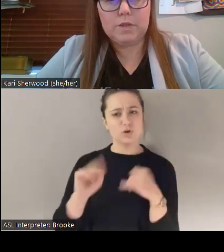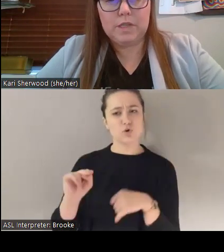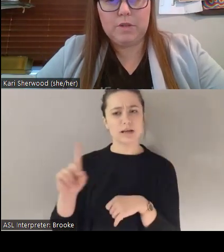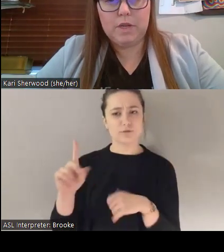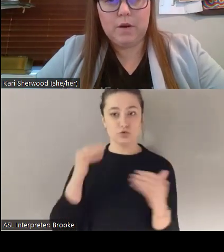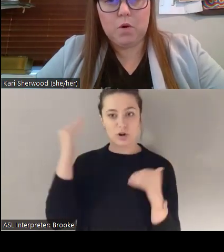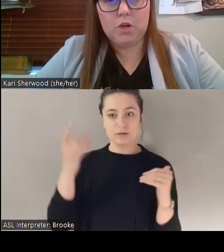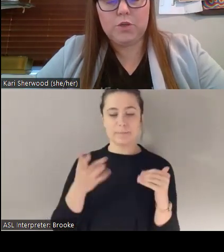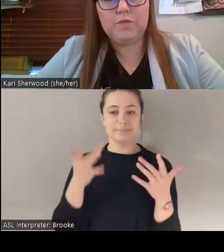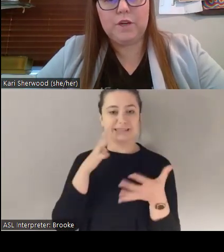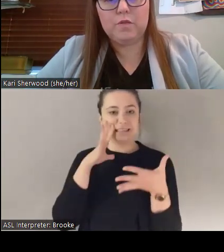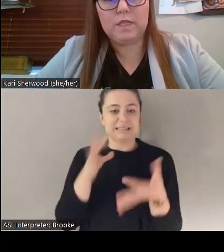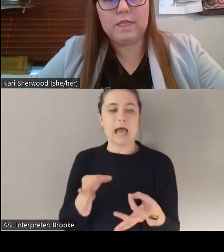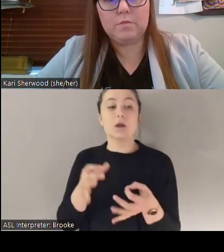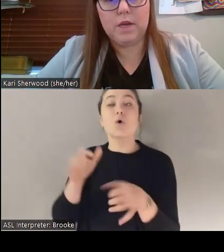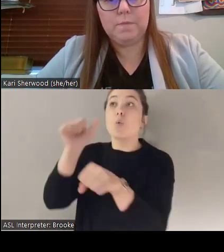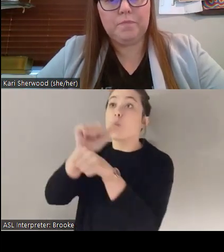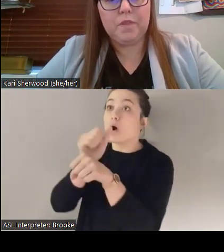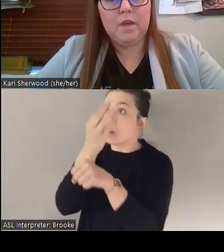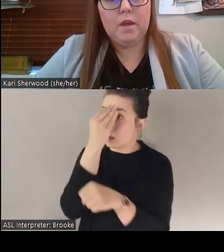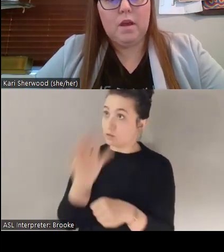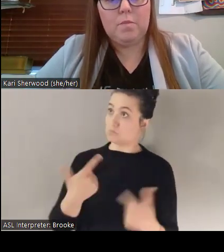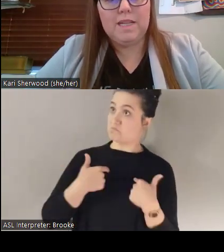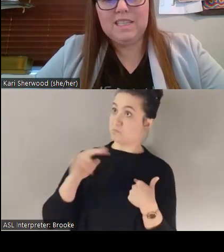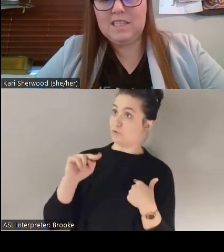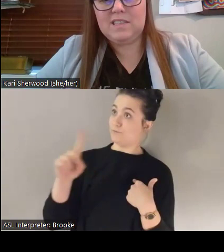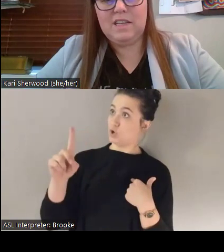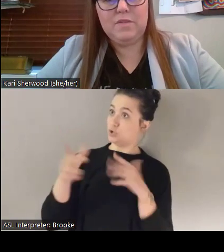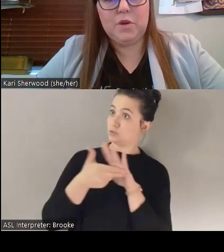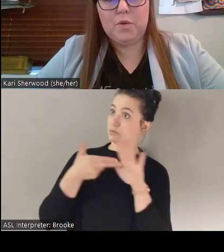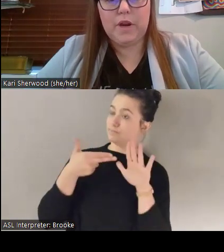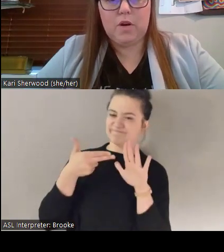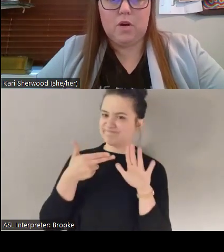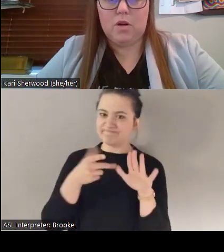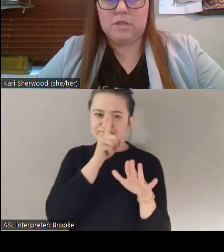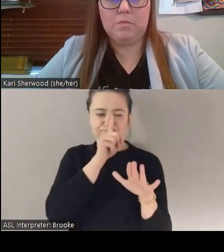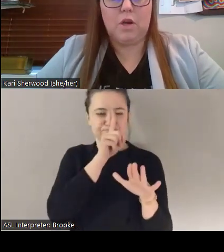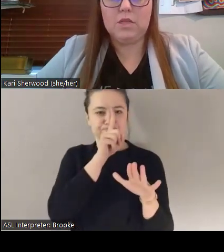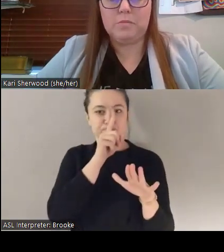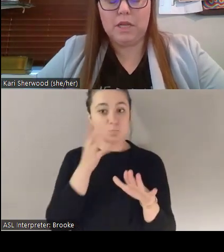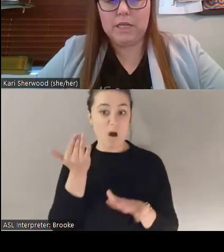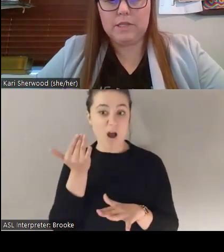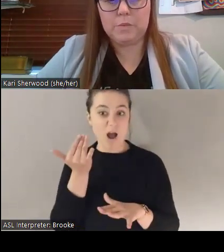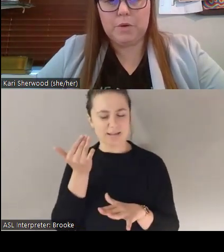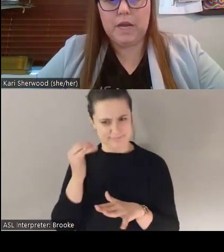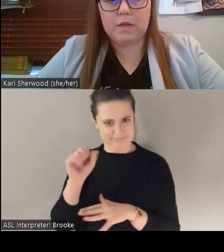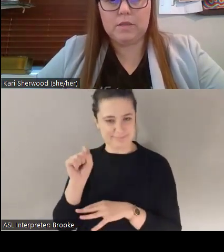their disability at work due to fear of stigma. And this is even though there are some laws in place to protect